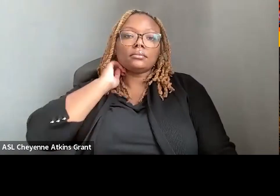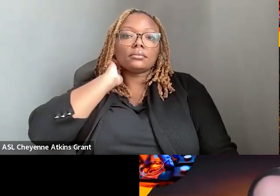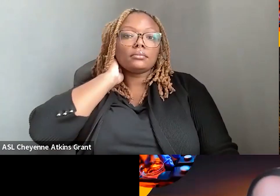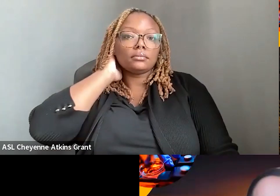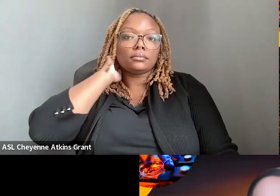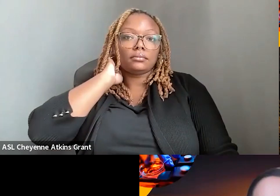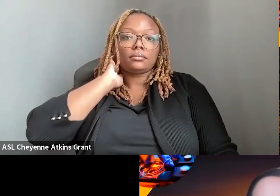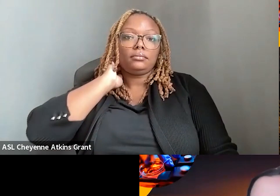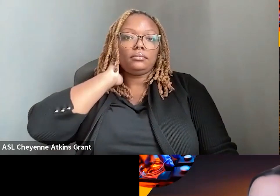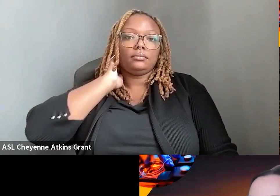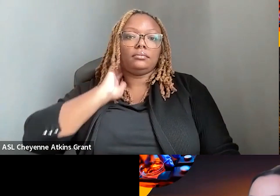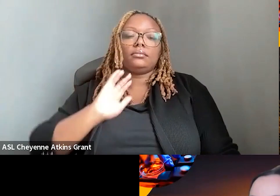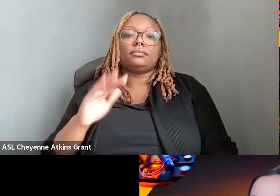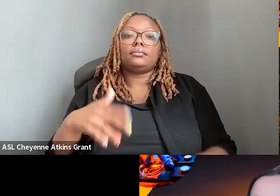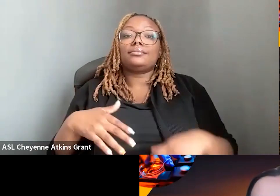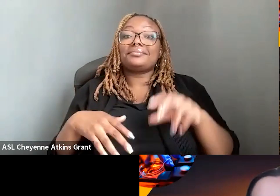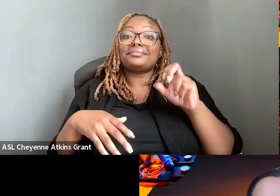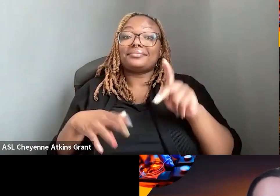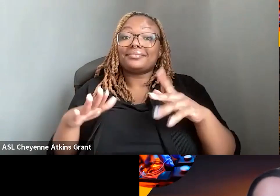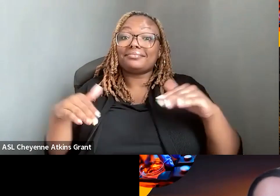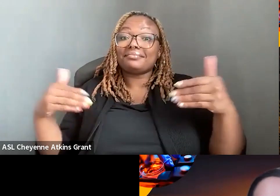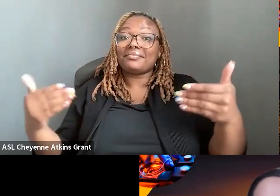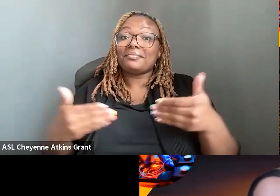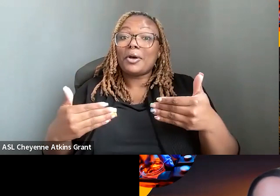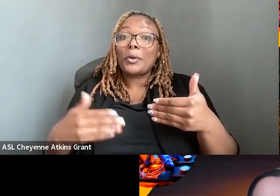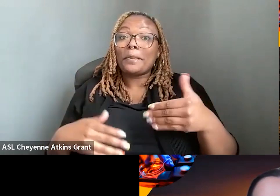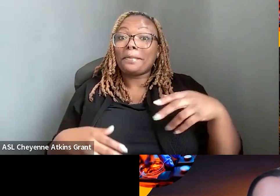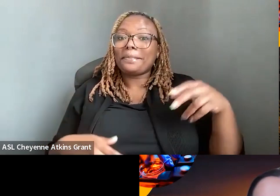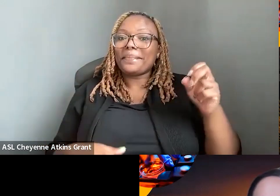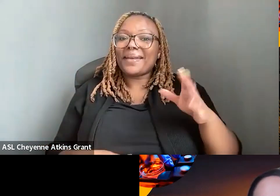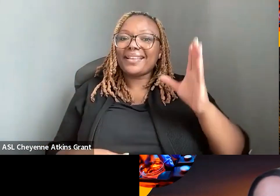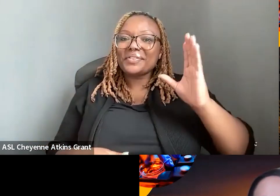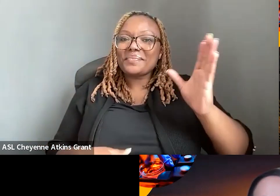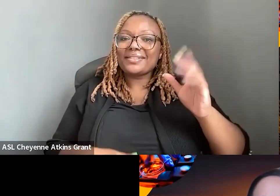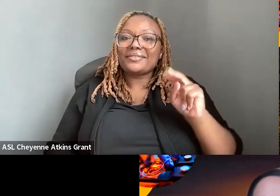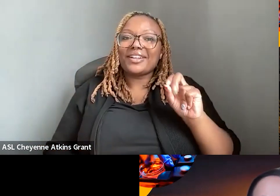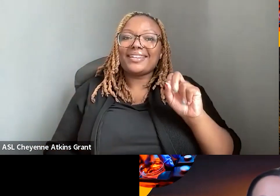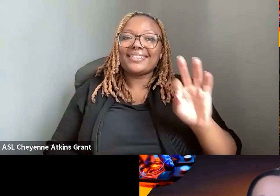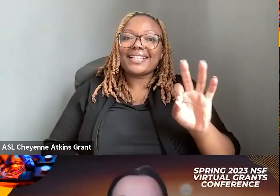Jeremy Leffler: Okay. If I could welcome back our presenters from NSF and from NIH,